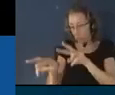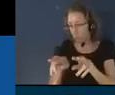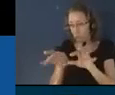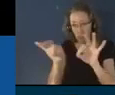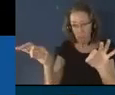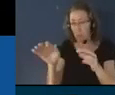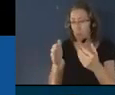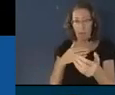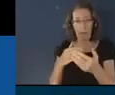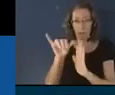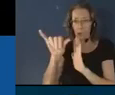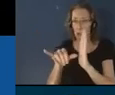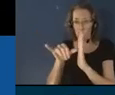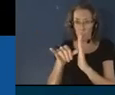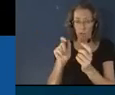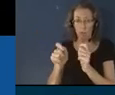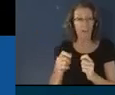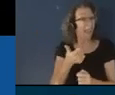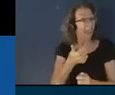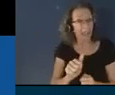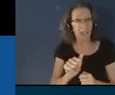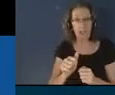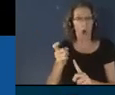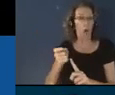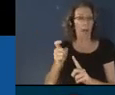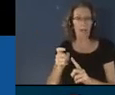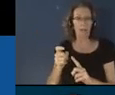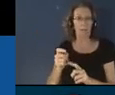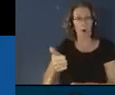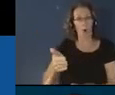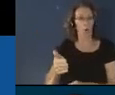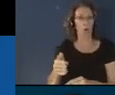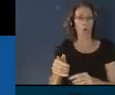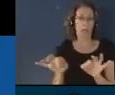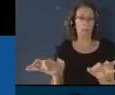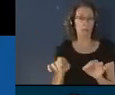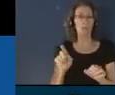what if you're using an auto generating program, you will have to review it for inaccuracies.